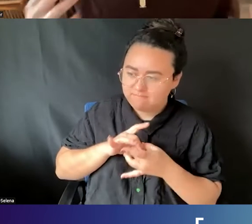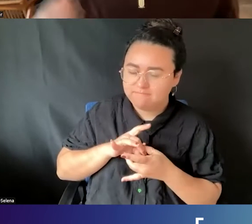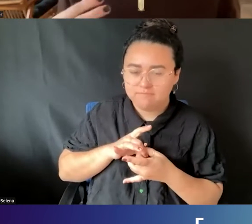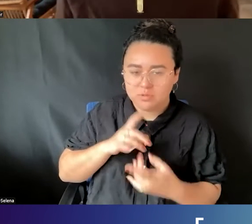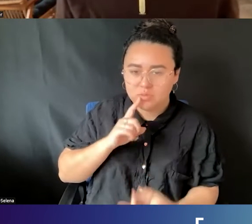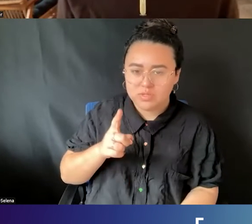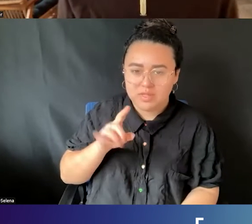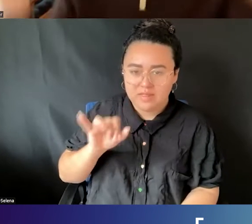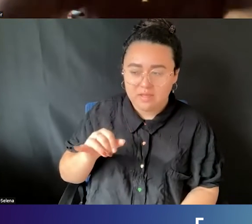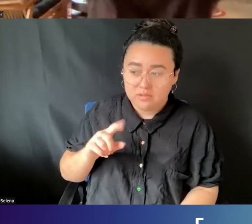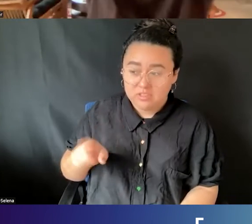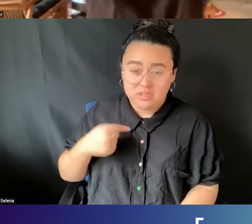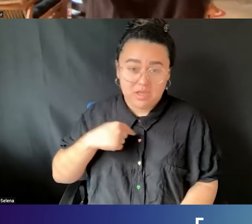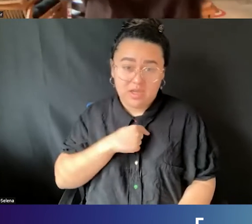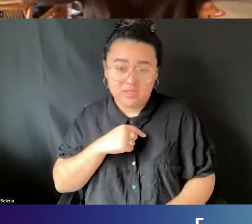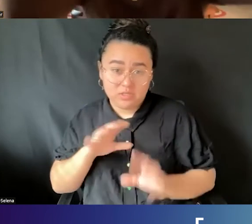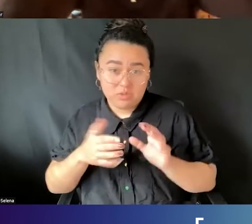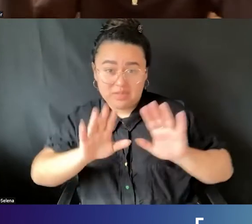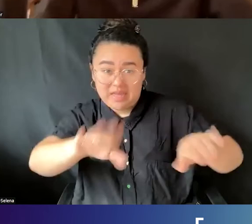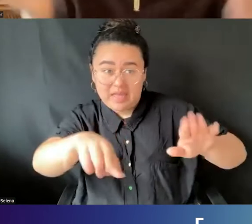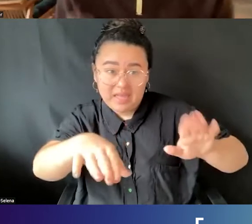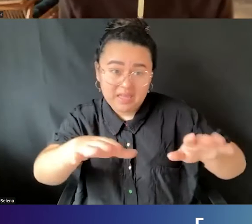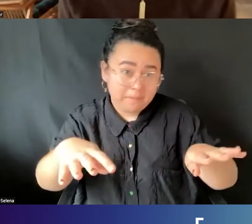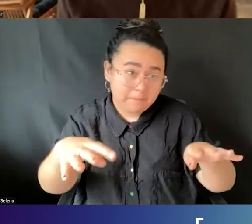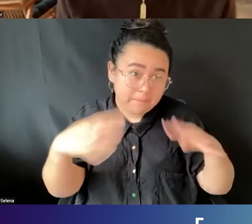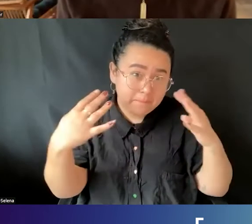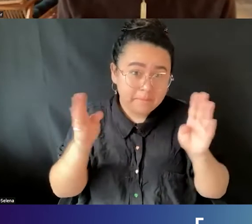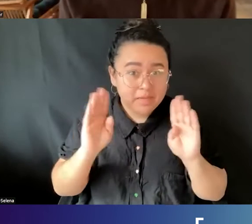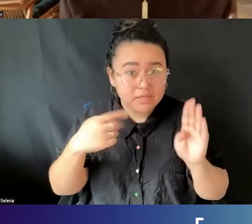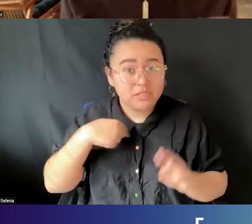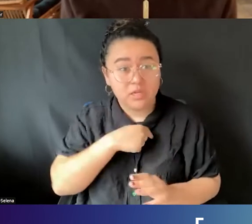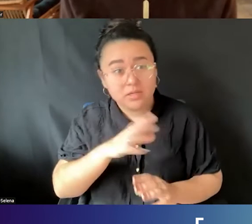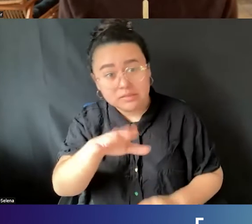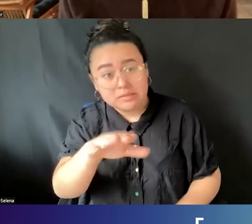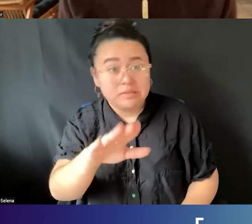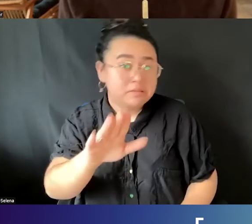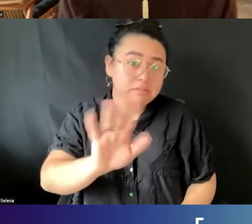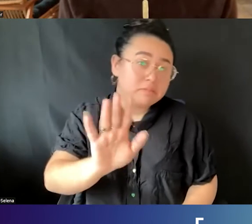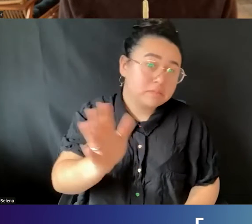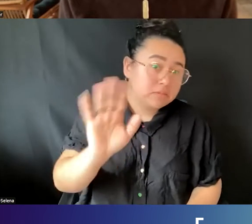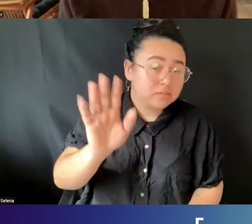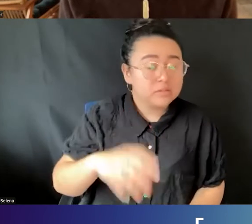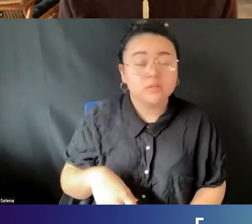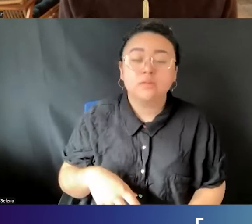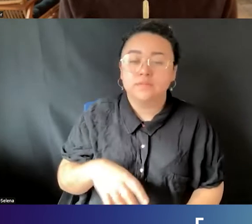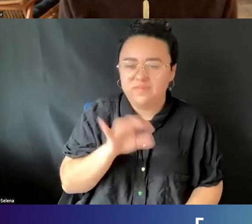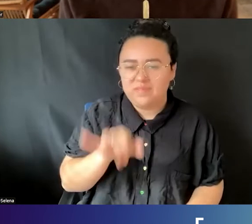us kind of being like, hey, you pay attention and please pay attention to us. And, you know, I think